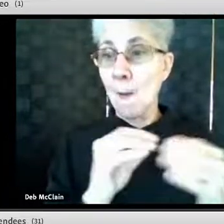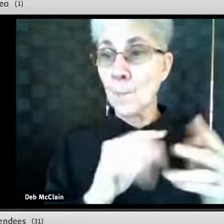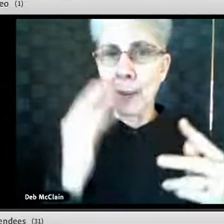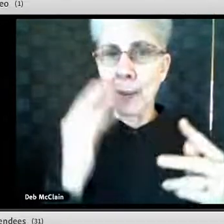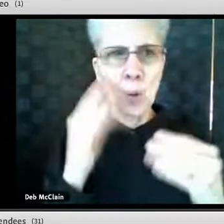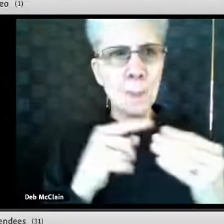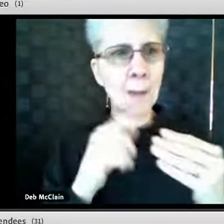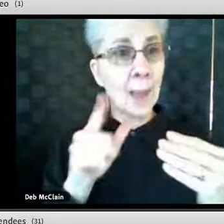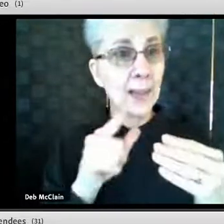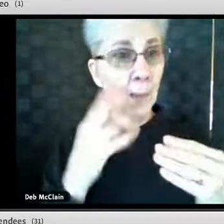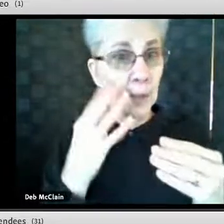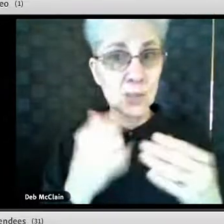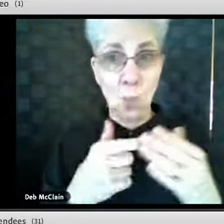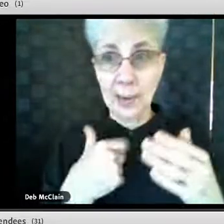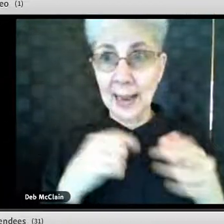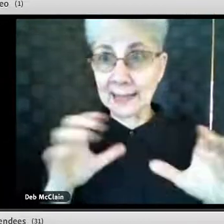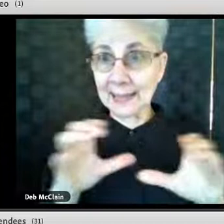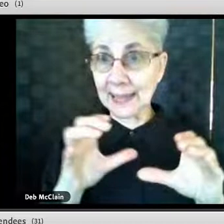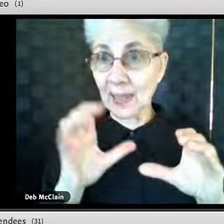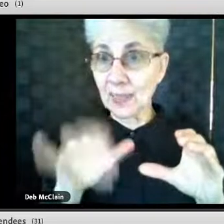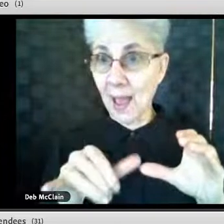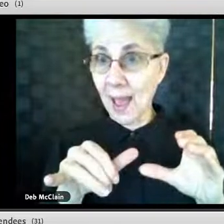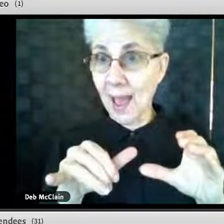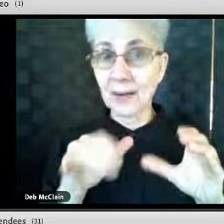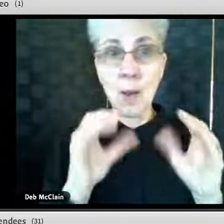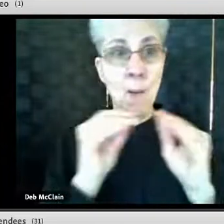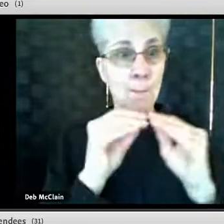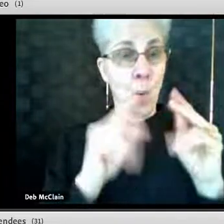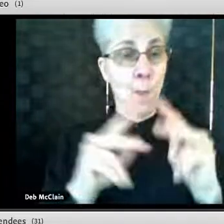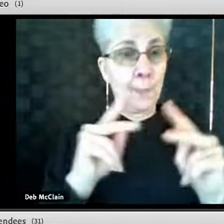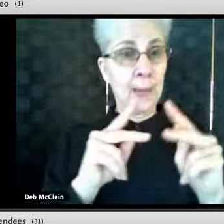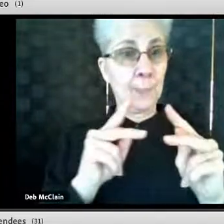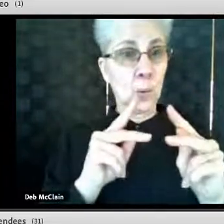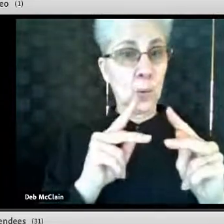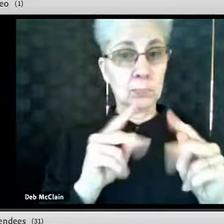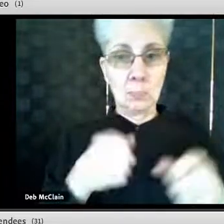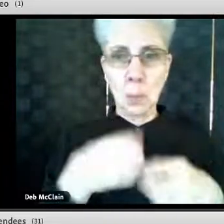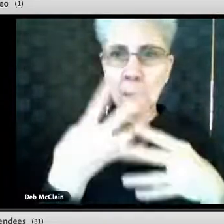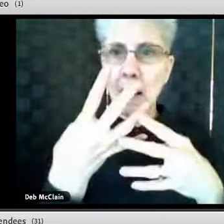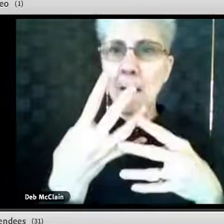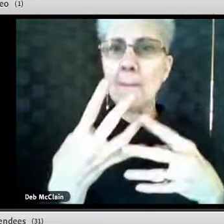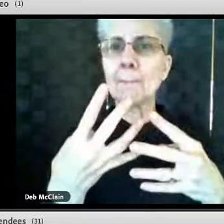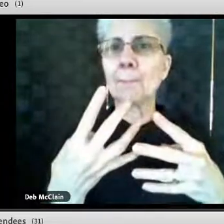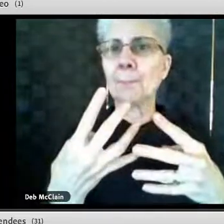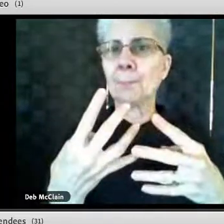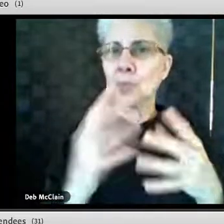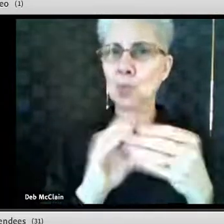Are more people aware of my library because of what I did? Are more people coming to, you know,